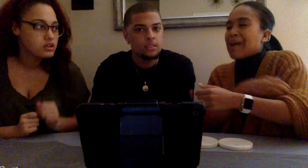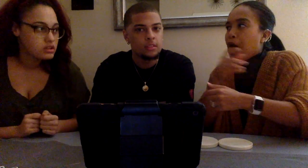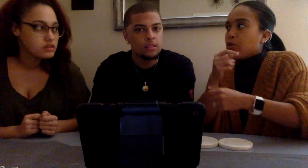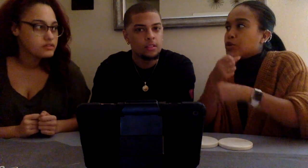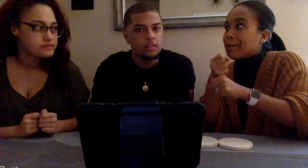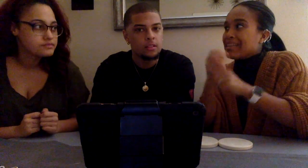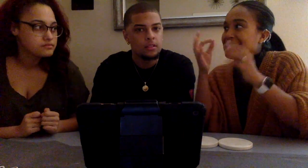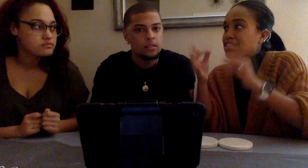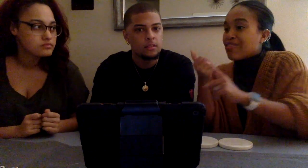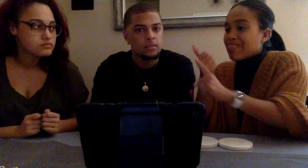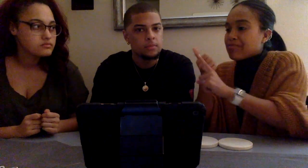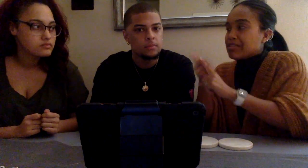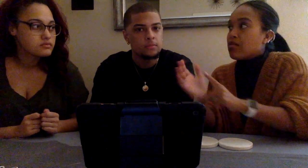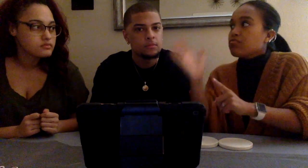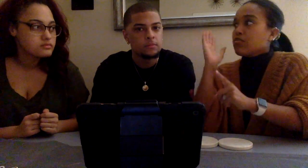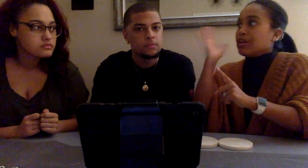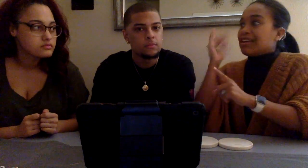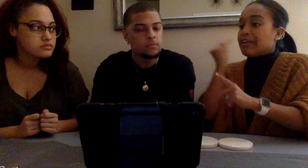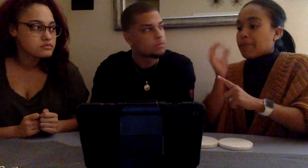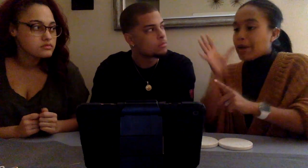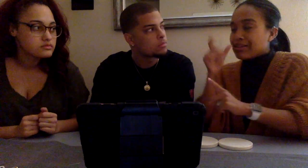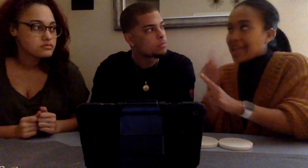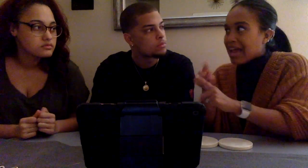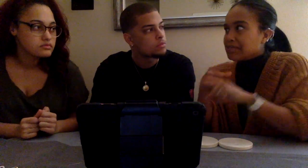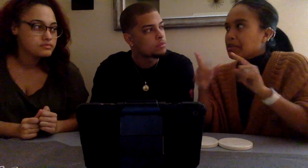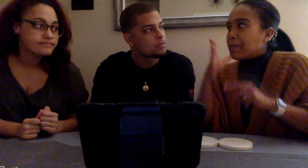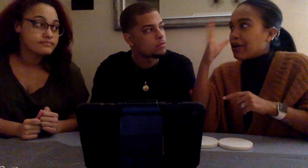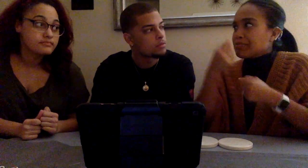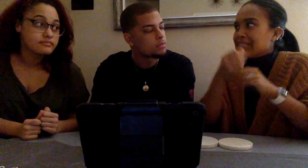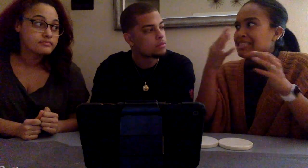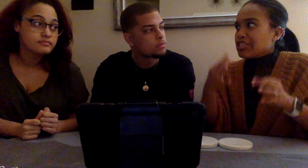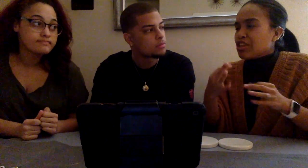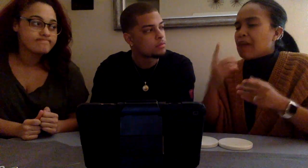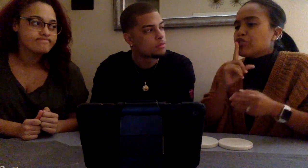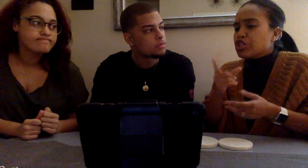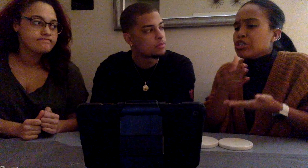V: the power to make that decision themselves if their parents ask them but their parents made that decision.